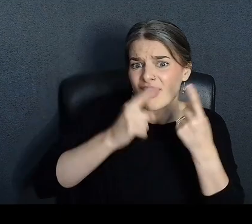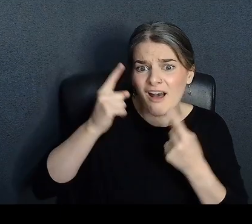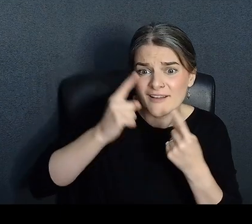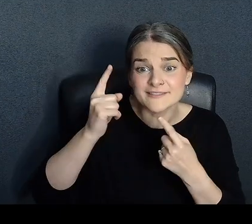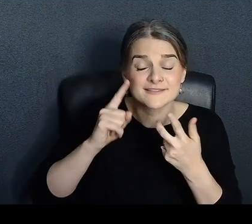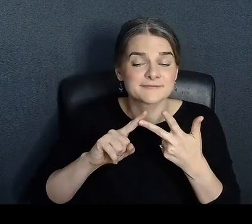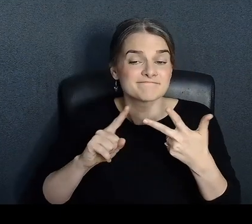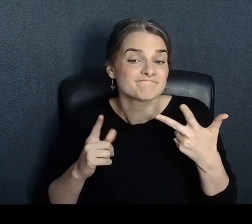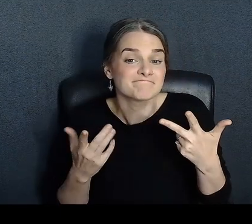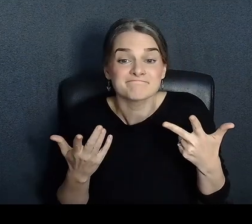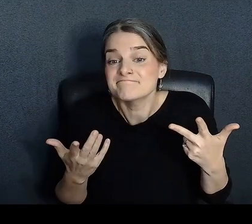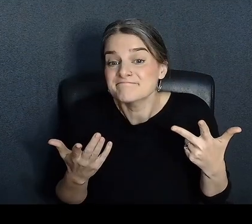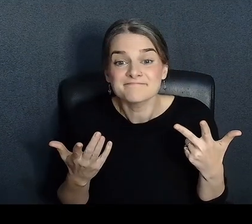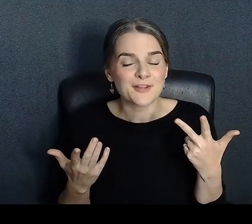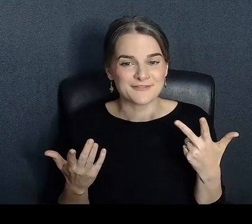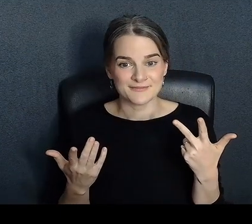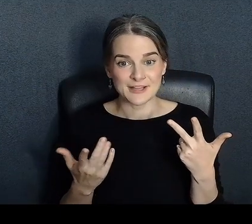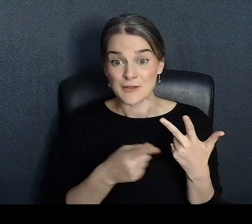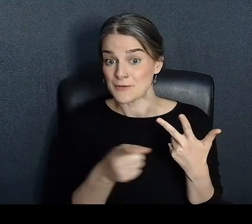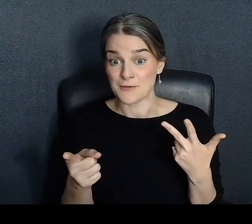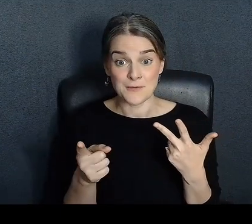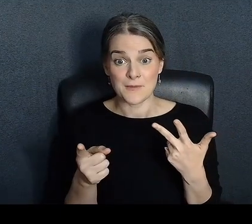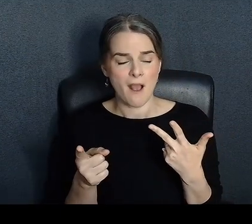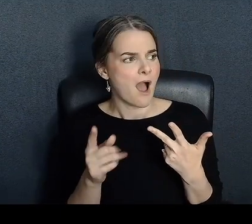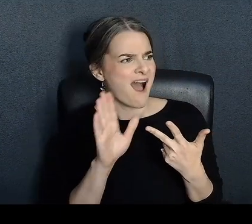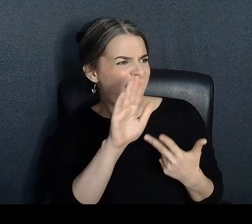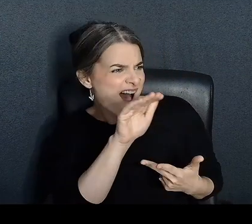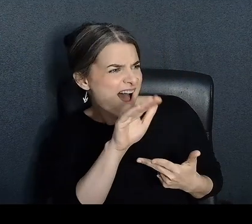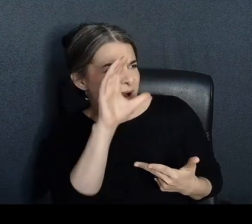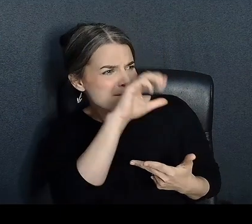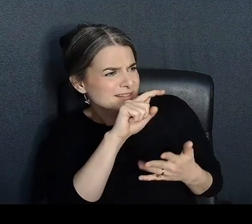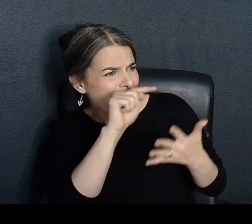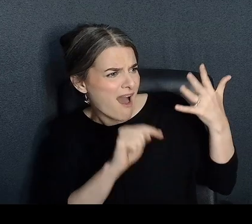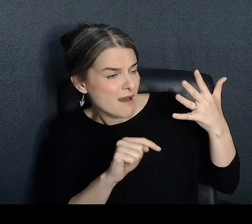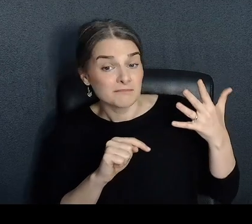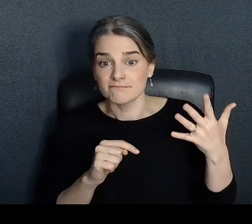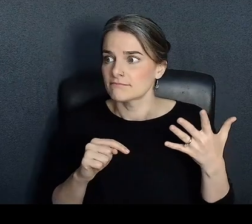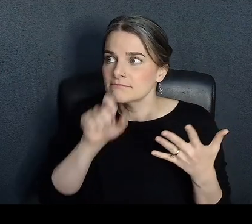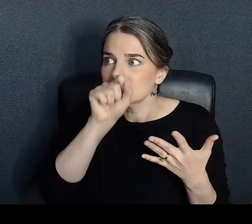or if you can tell me something I missed I'd love to learn.